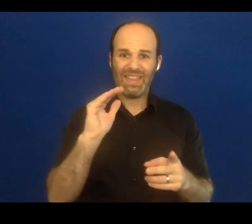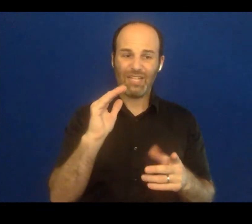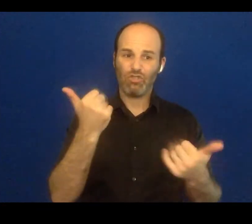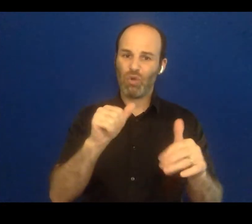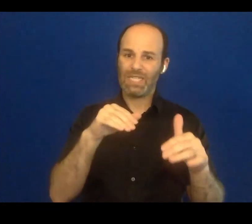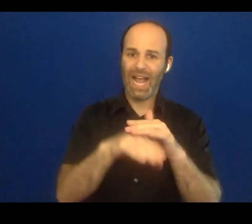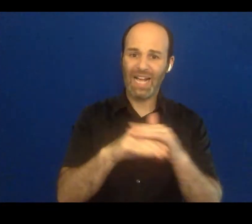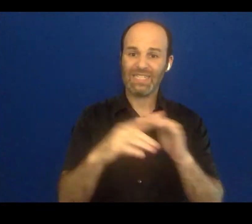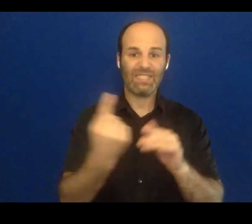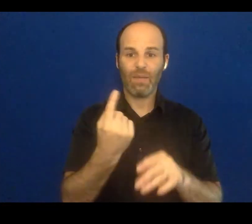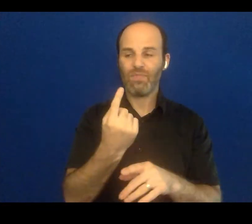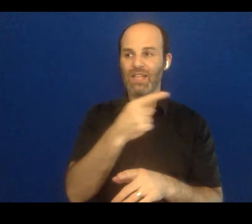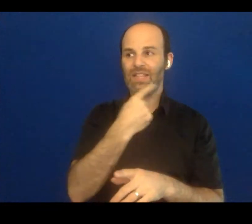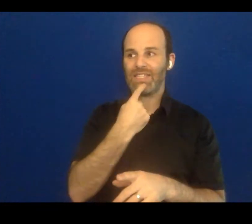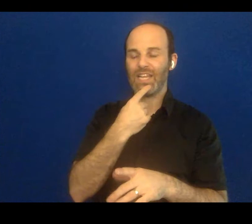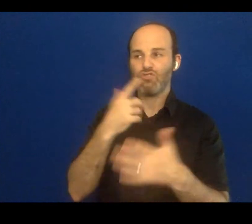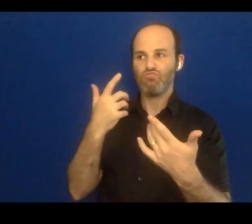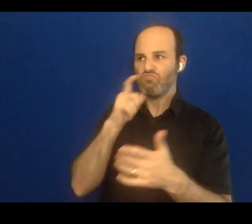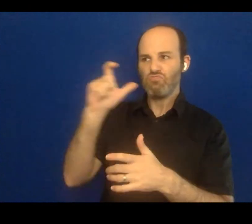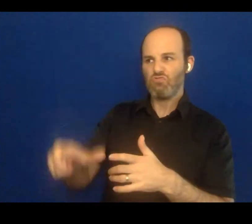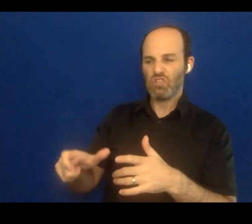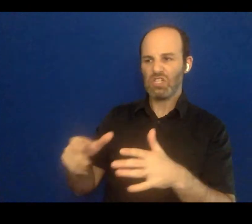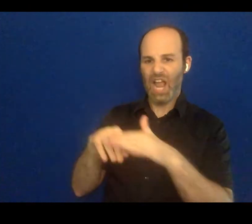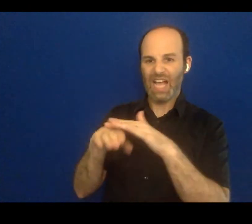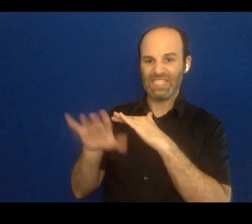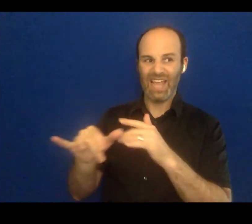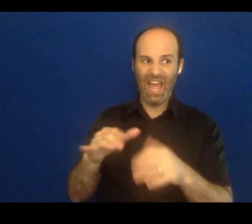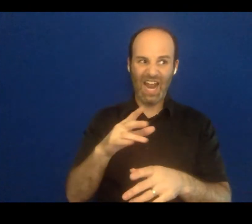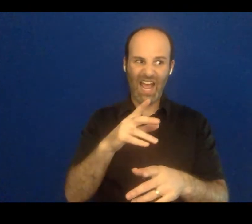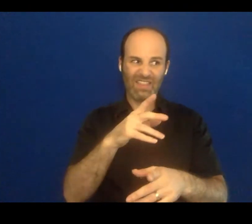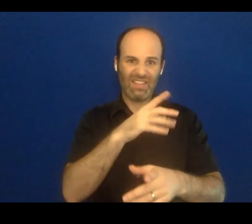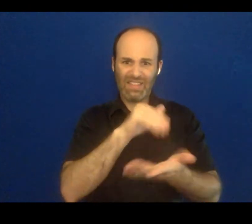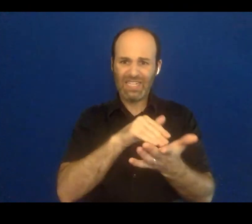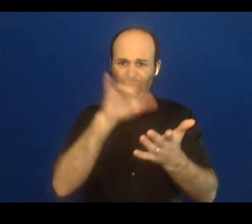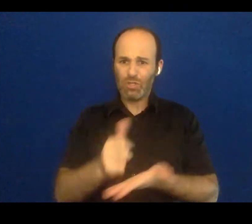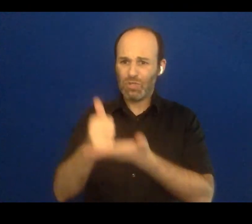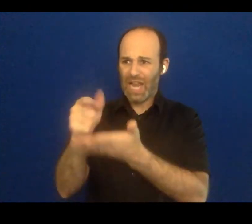THAT YOU SHOULDN'T ACCESS AND OTHERWISE YOU ARE COMING TO A